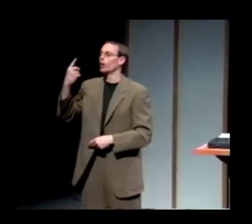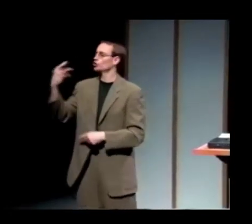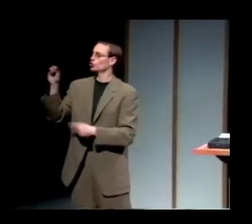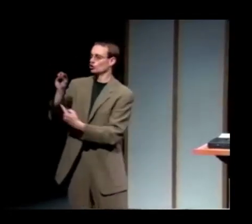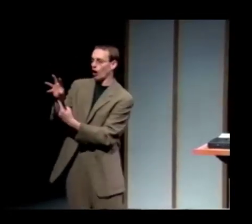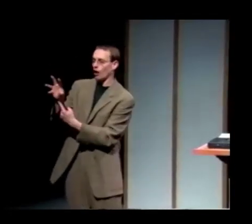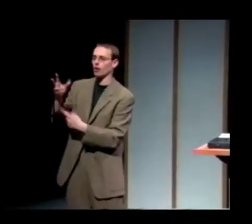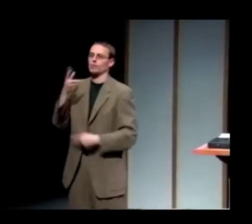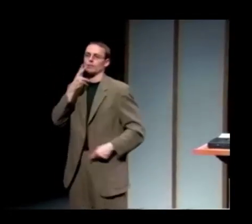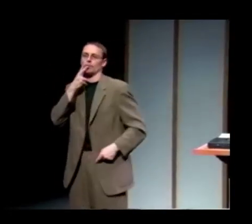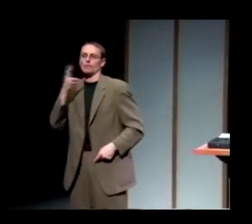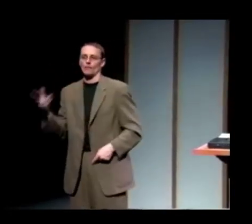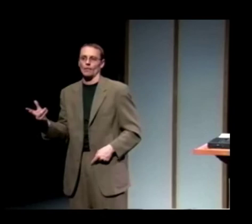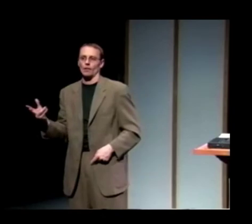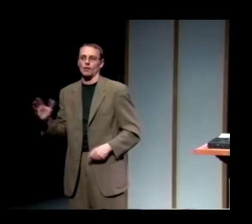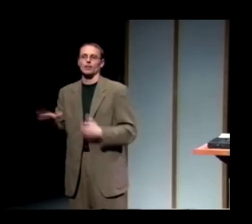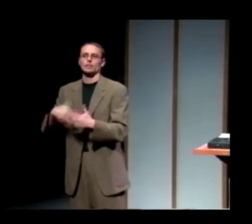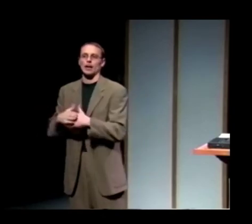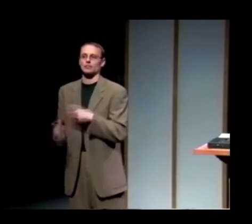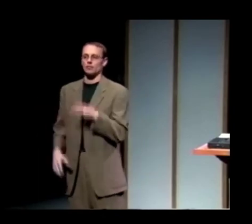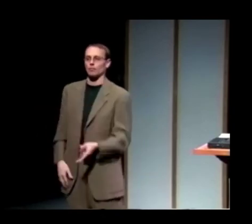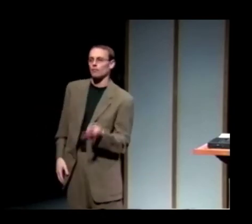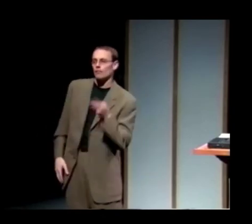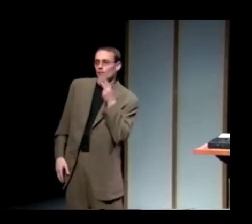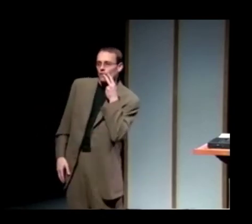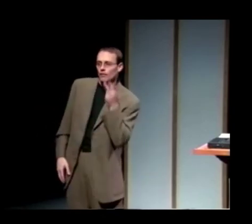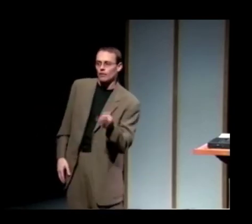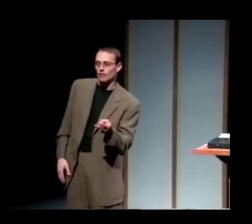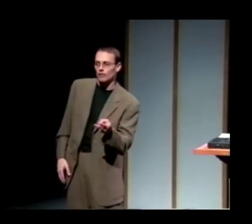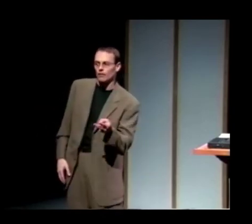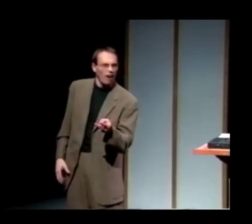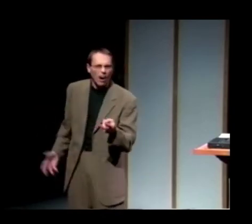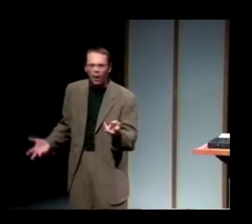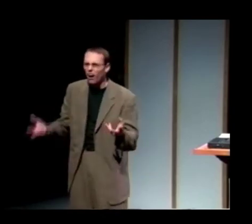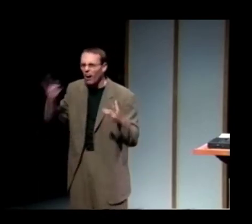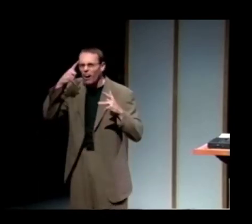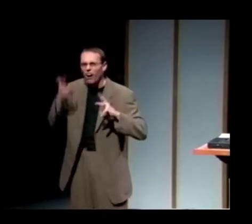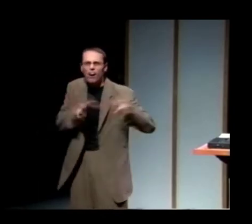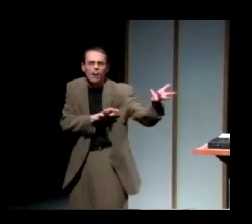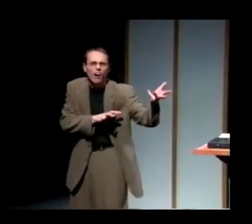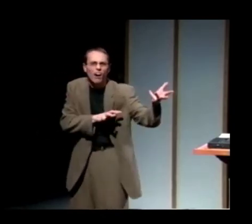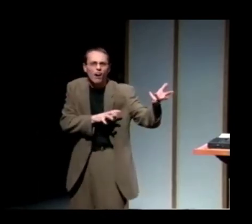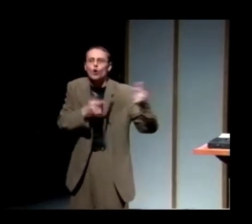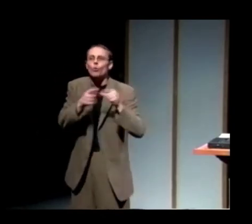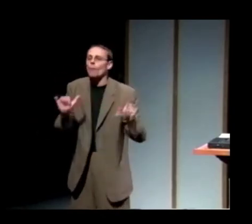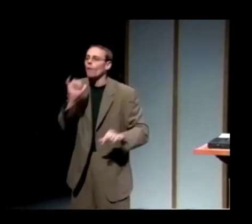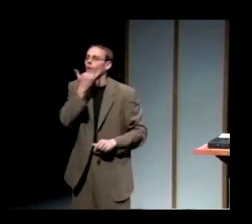YOU CAN SHOOT A DIFFERENT SHOT IN A WRONG PLACE AND HAVE SEQUENCE ERRORS. YOU CAN ALSO HAVE CONTINUITY ERRORS,